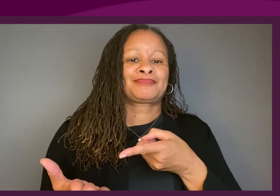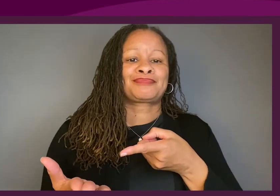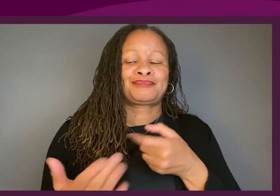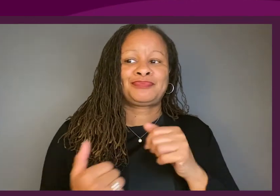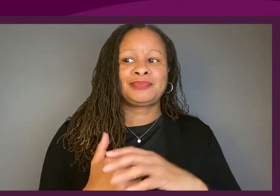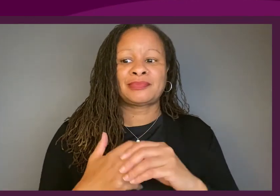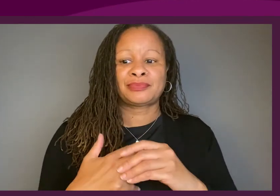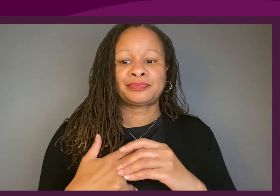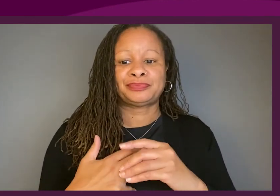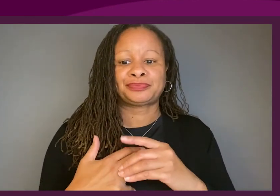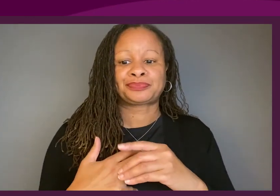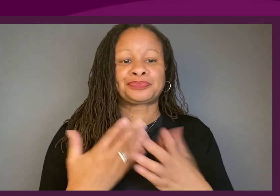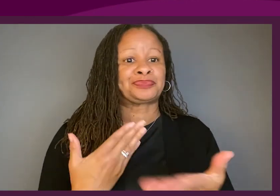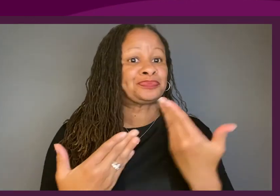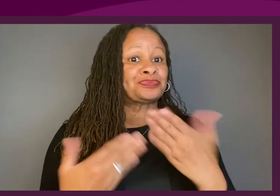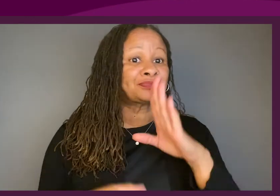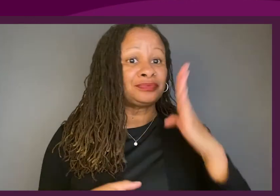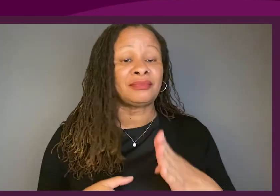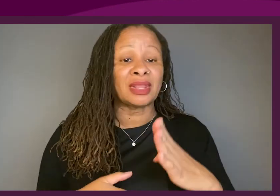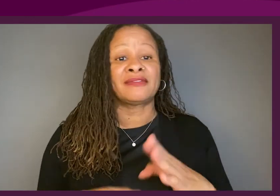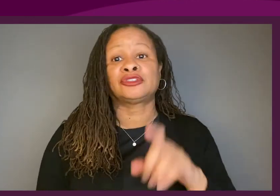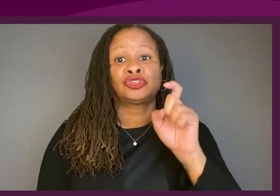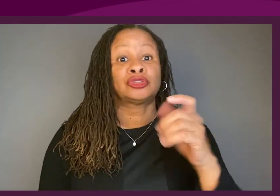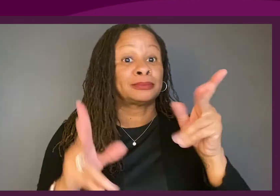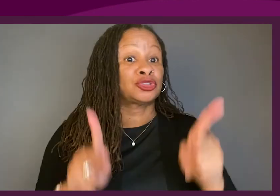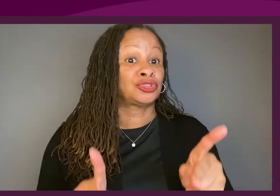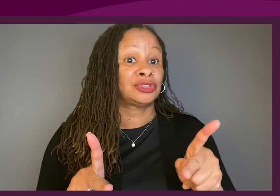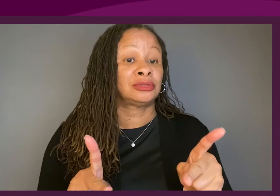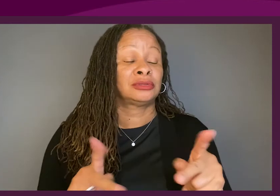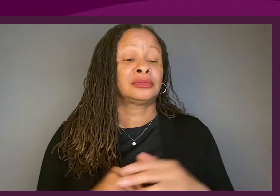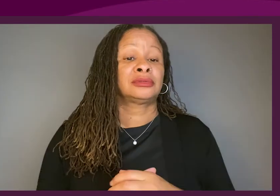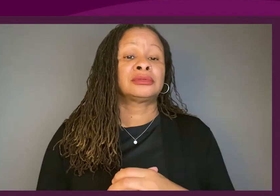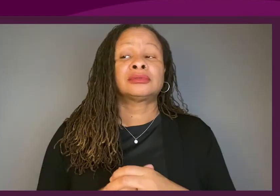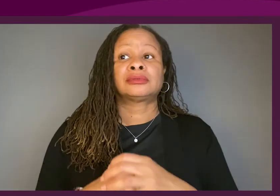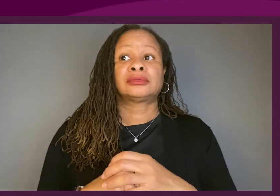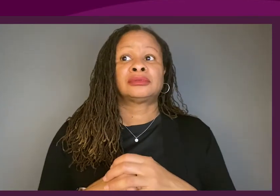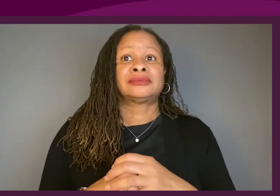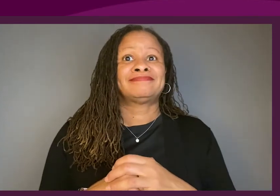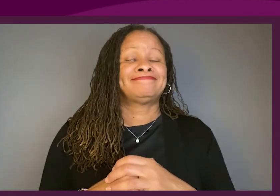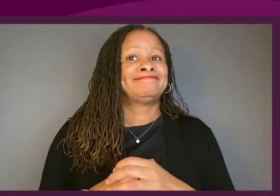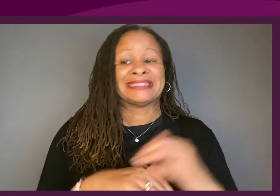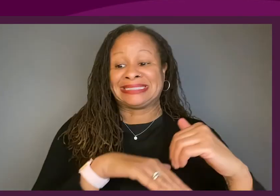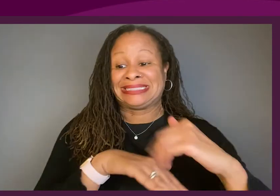them in the community in utilizing the same disaster services that everybody else should